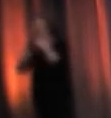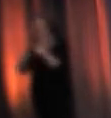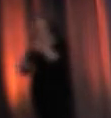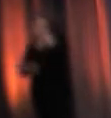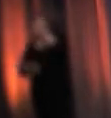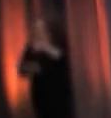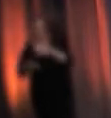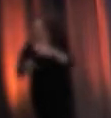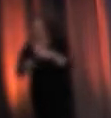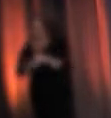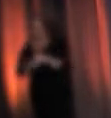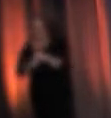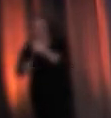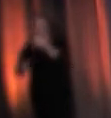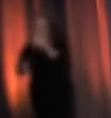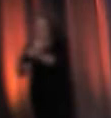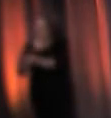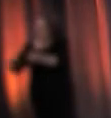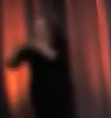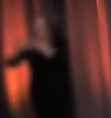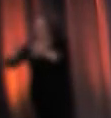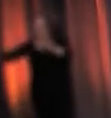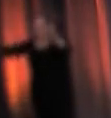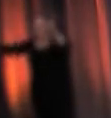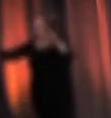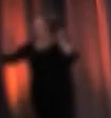sensory; the theoretical informants of our